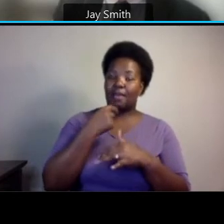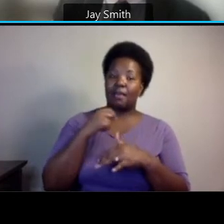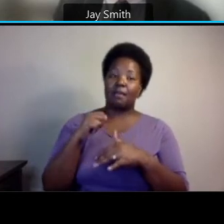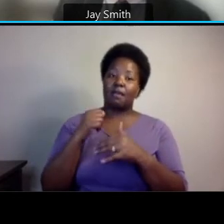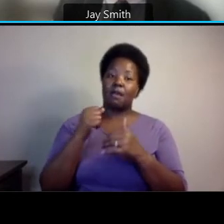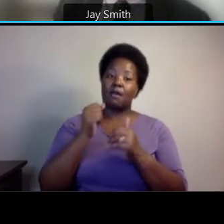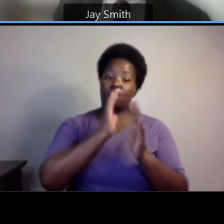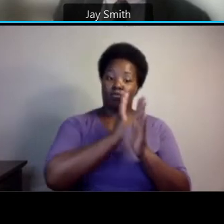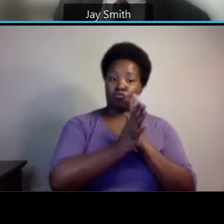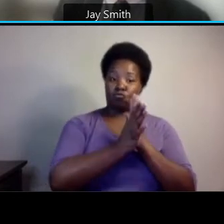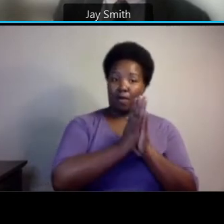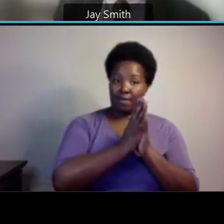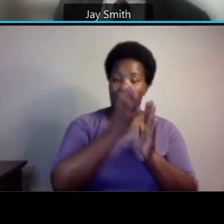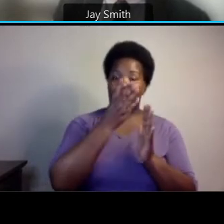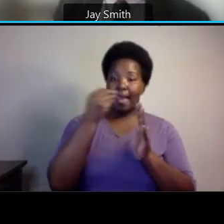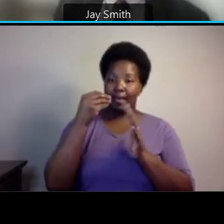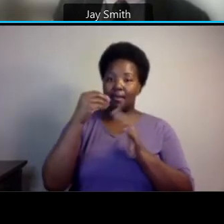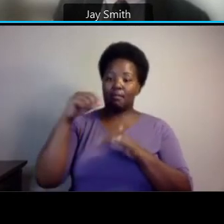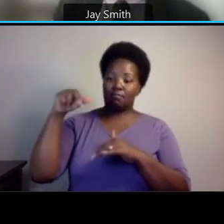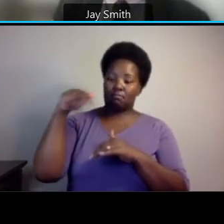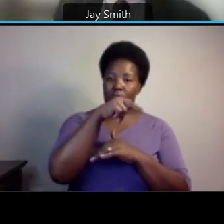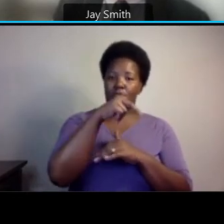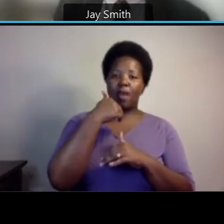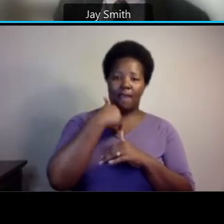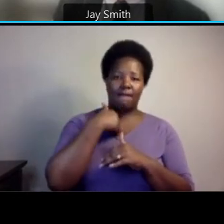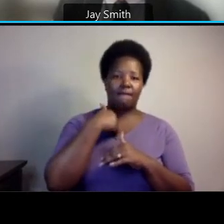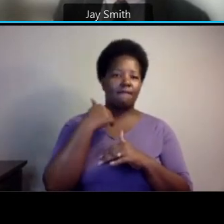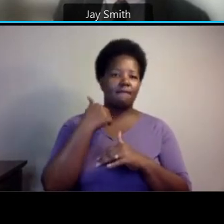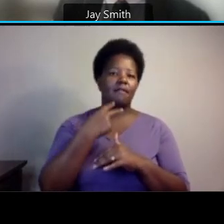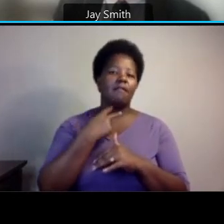uh which provide the audible sound that you know you hear that chirping sound